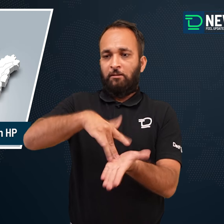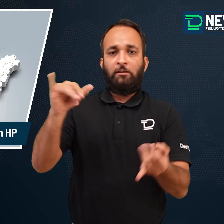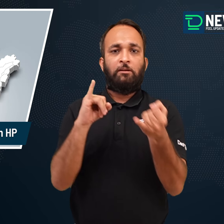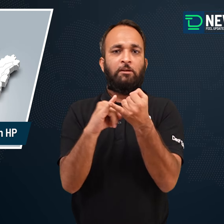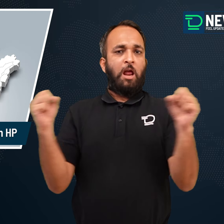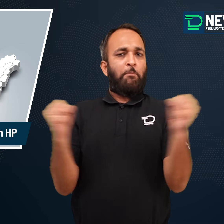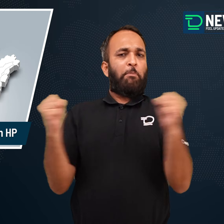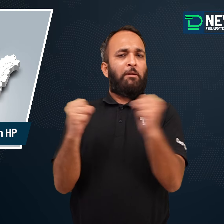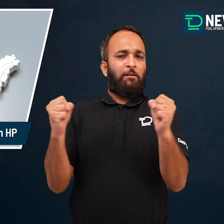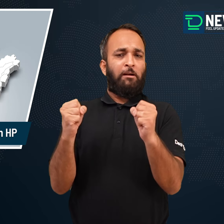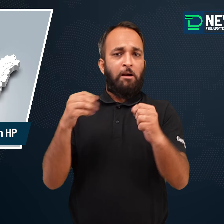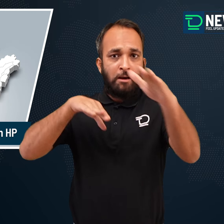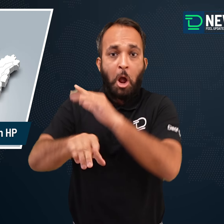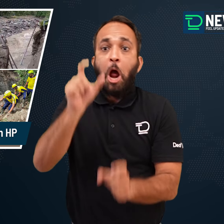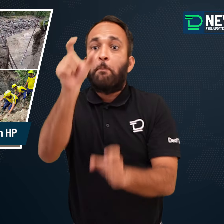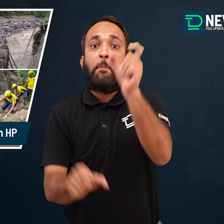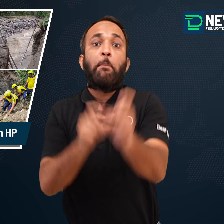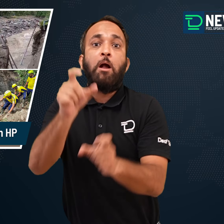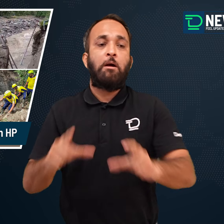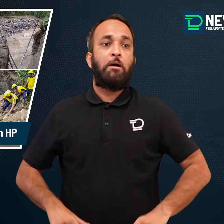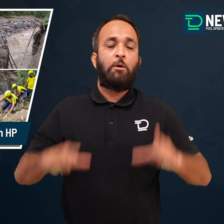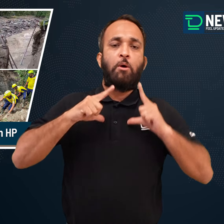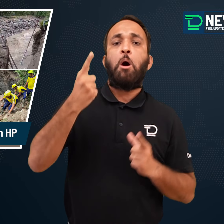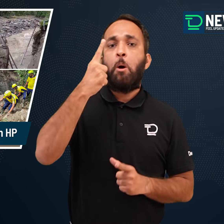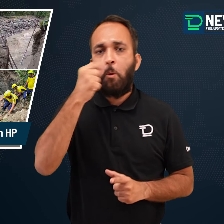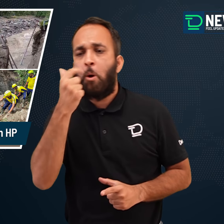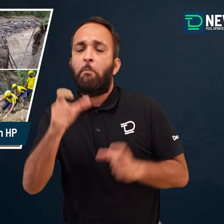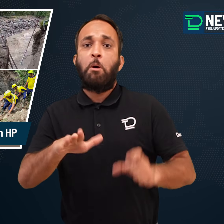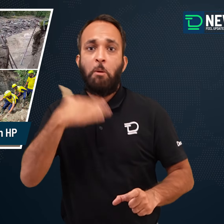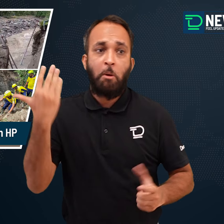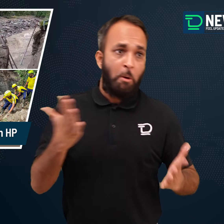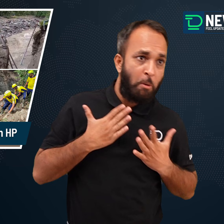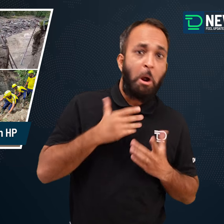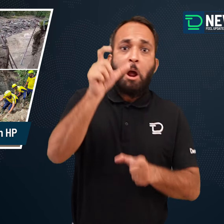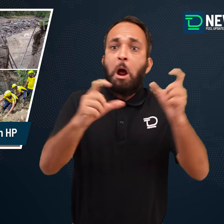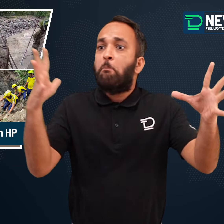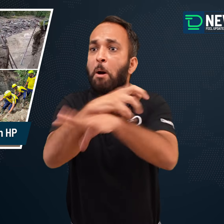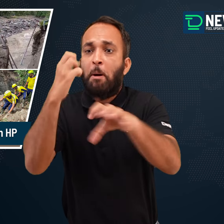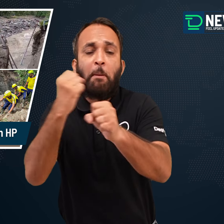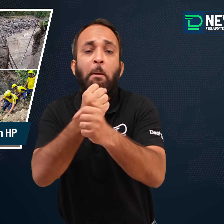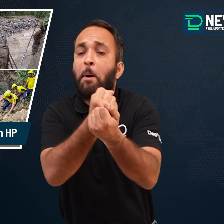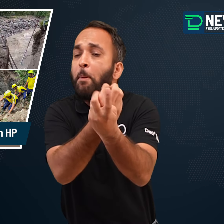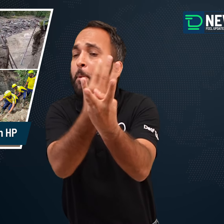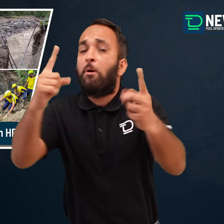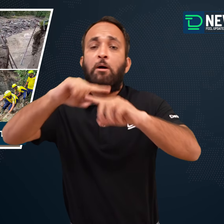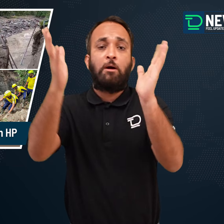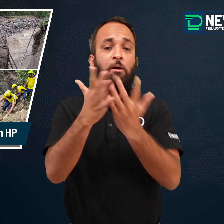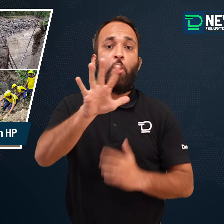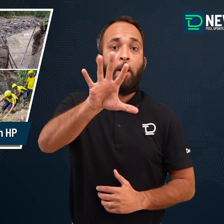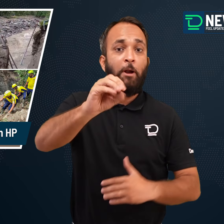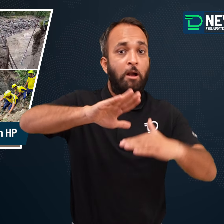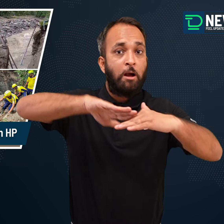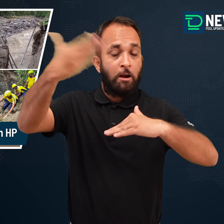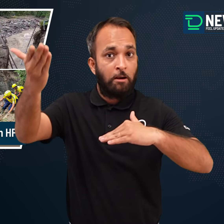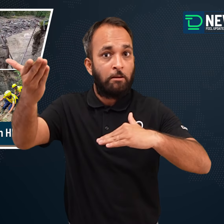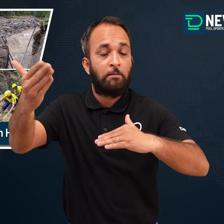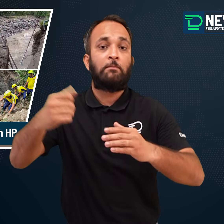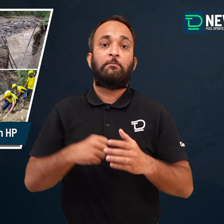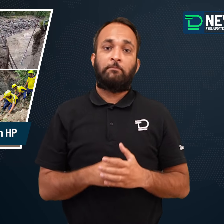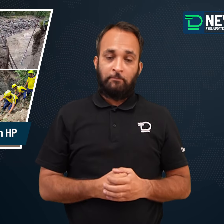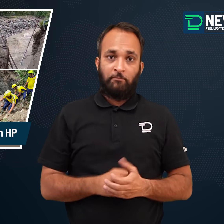More than fifty people are missing in Shimla.